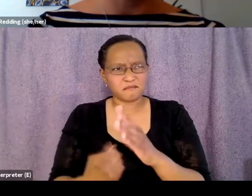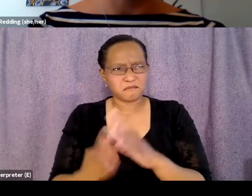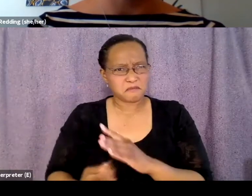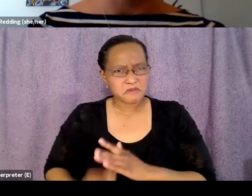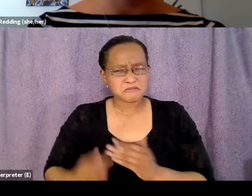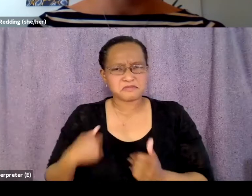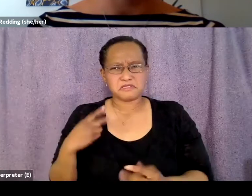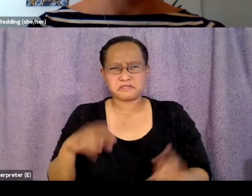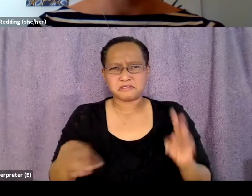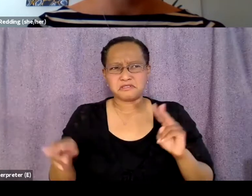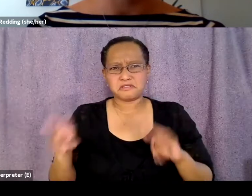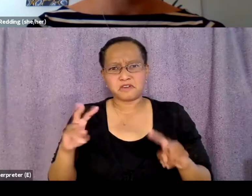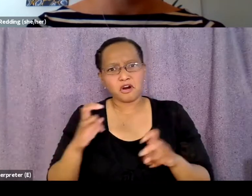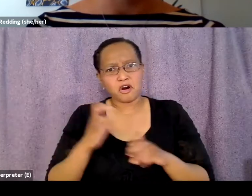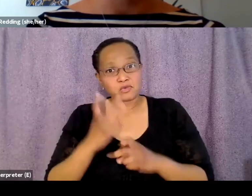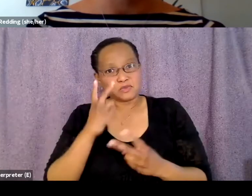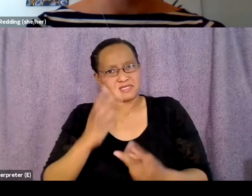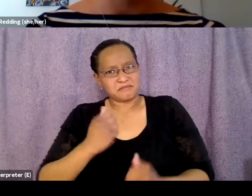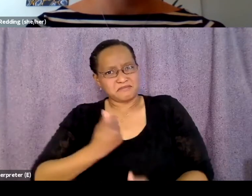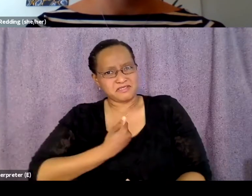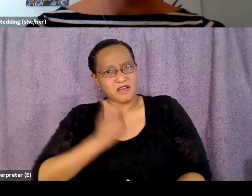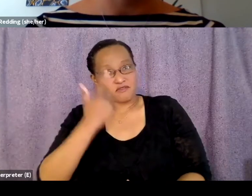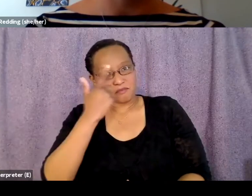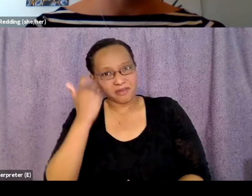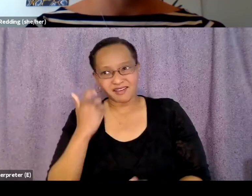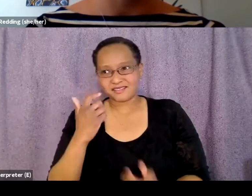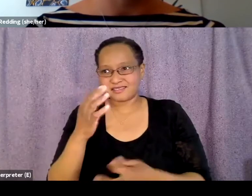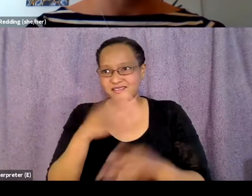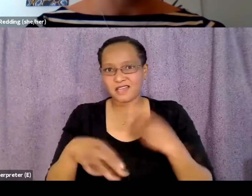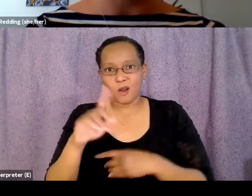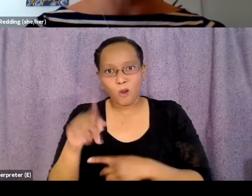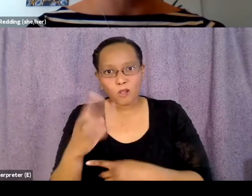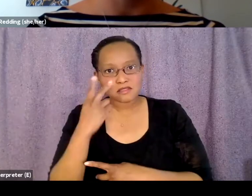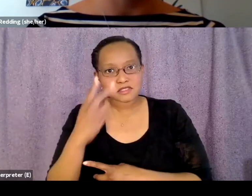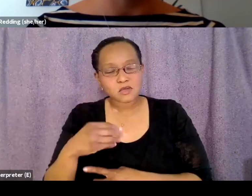Keah Brown: We were being inundated with just white characters I had to find pieces of myself